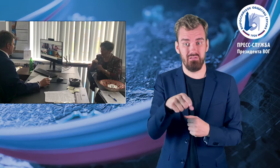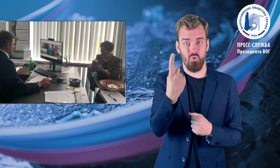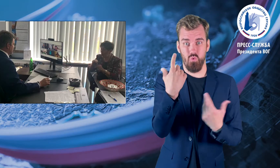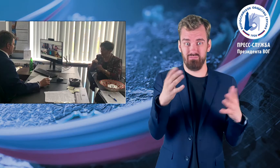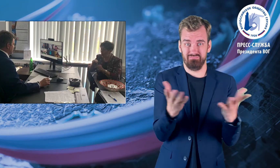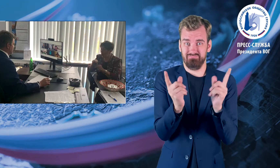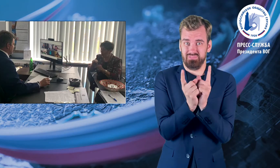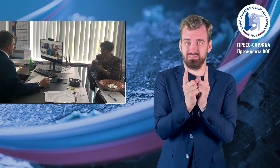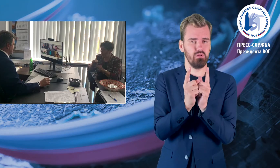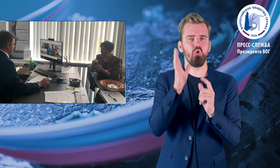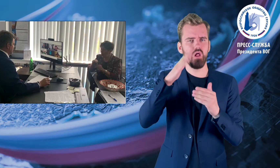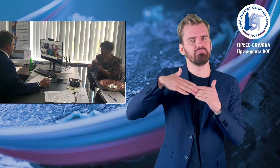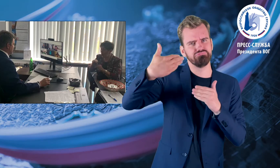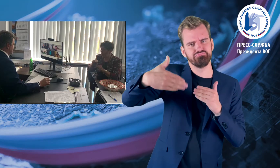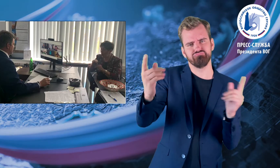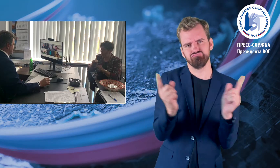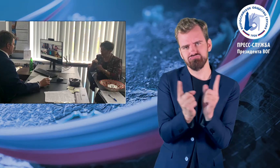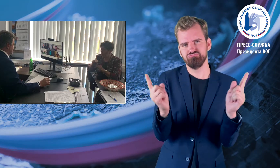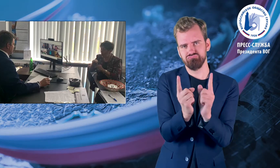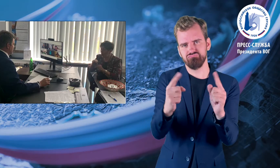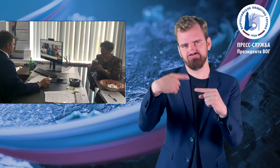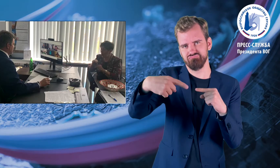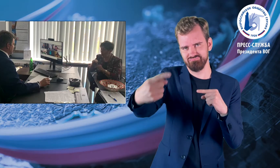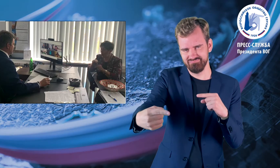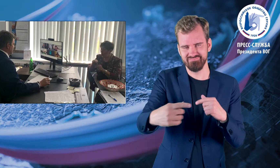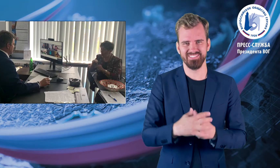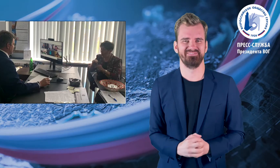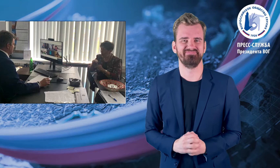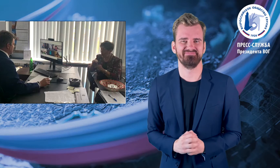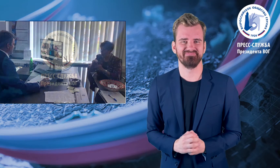The dialogue continues.